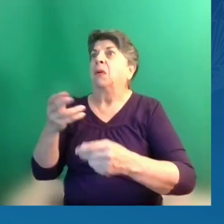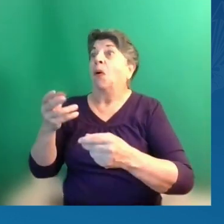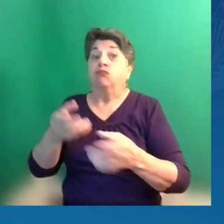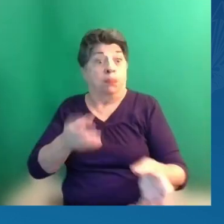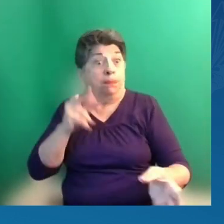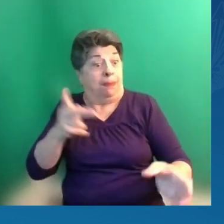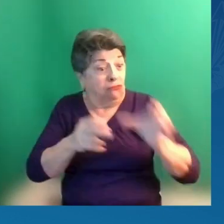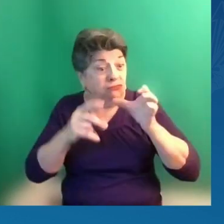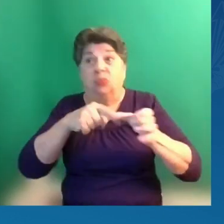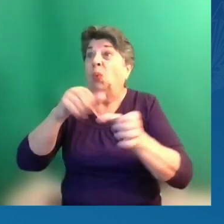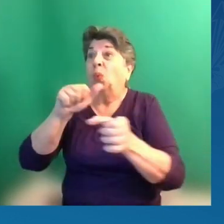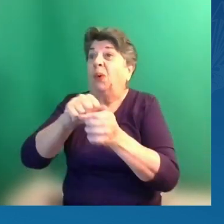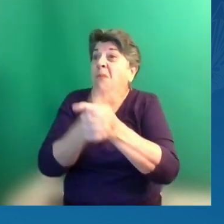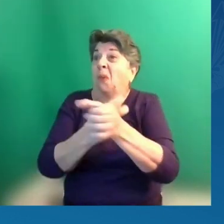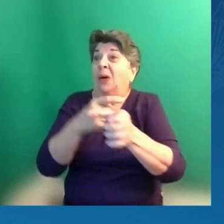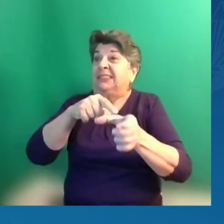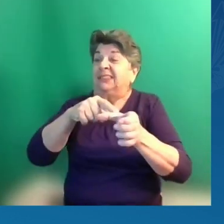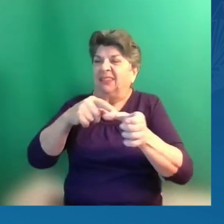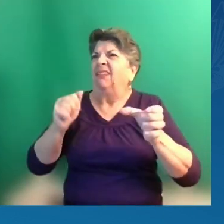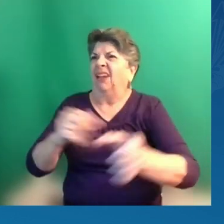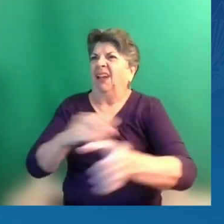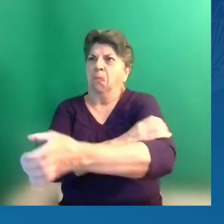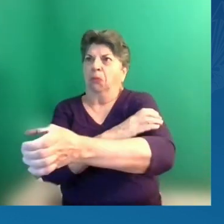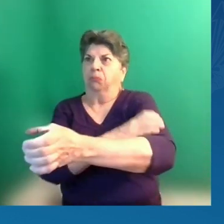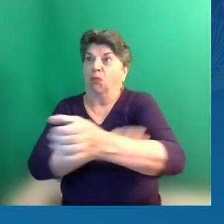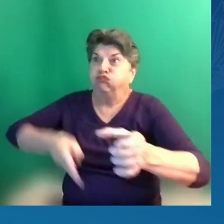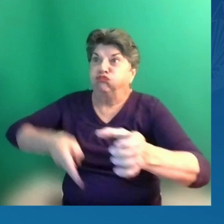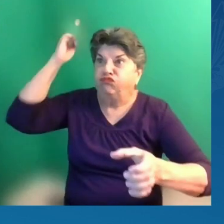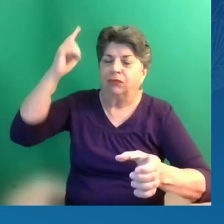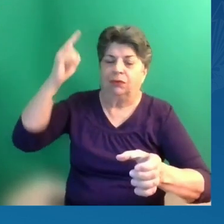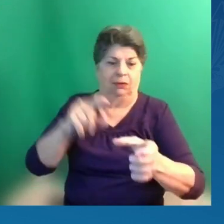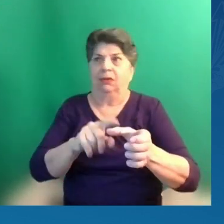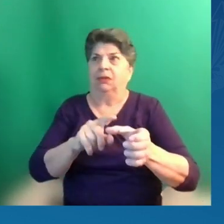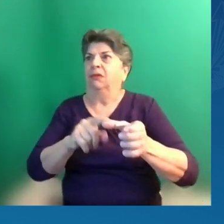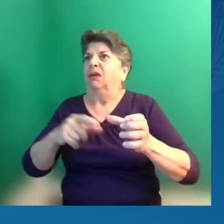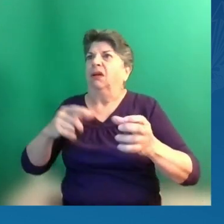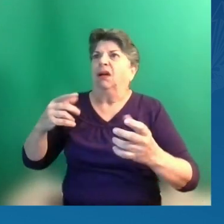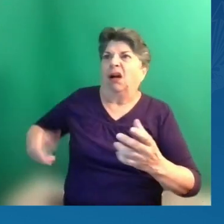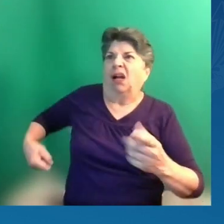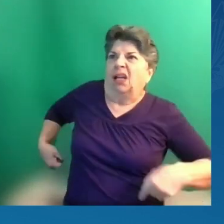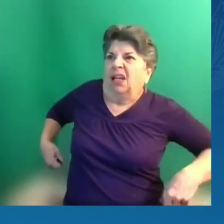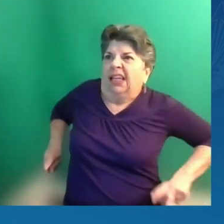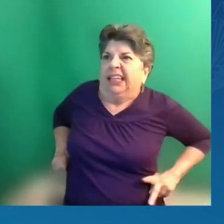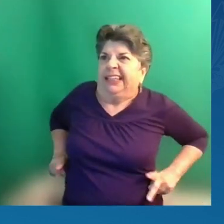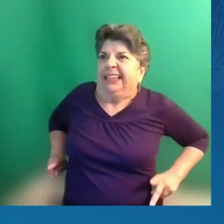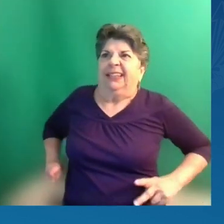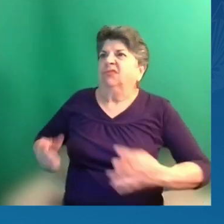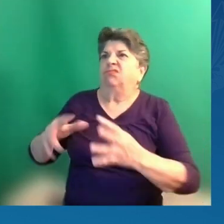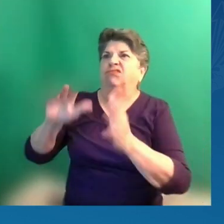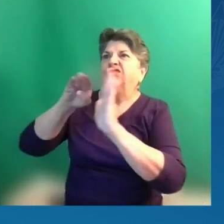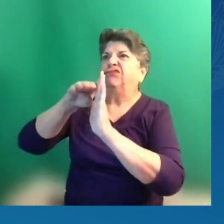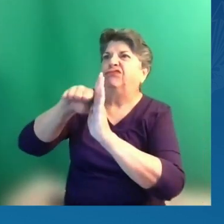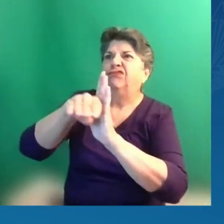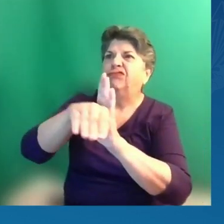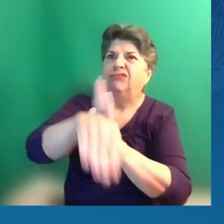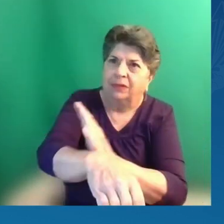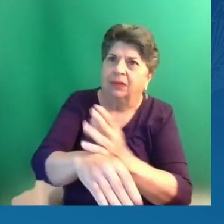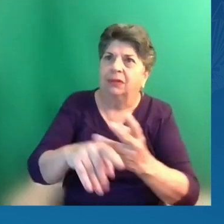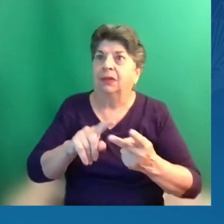For children, it can stunt growth, slow down learning, and cause irreparable damage to the brain.